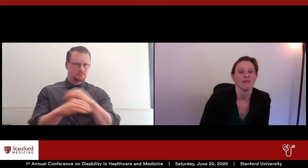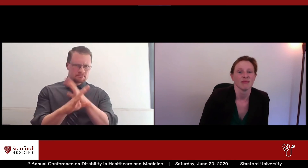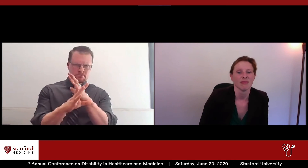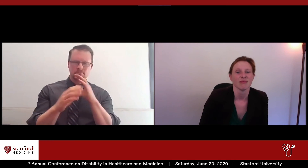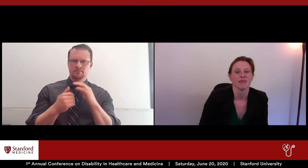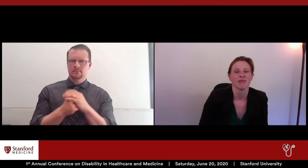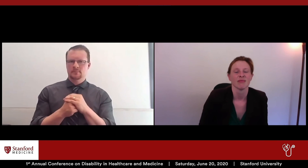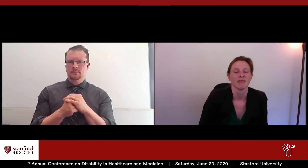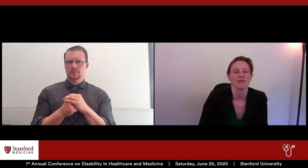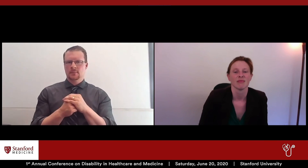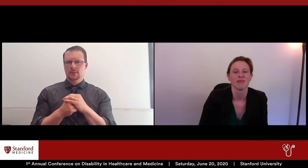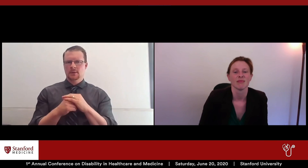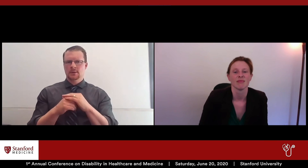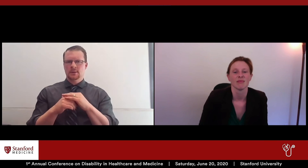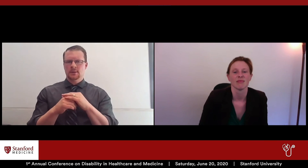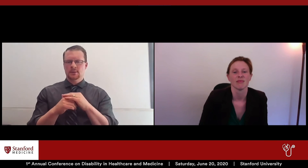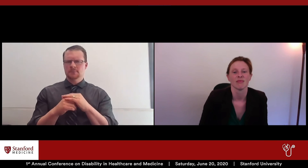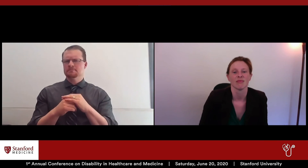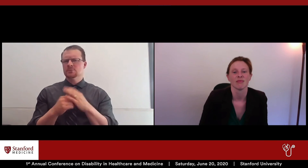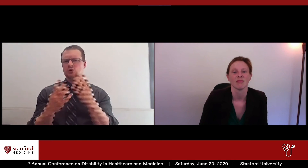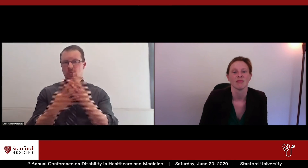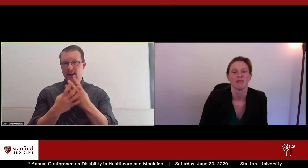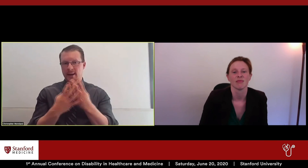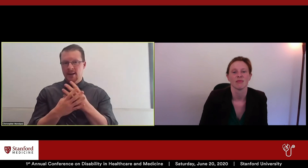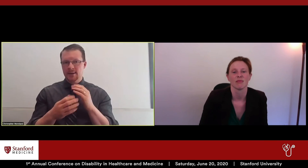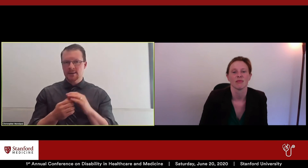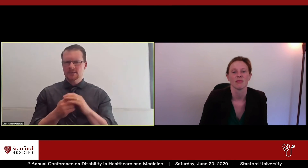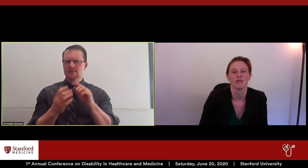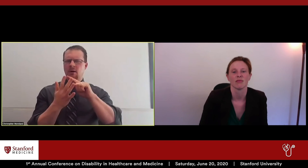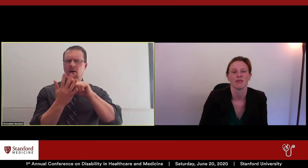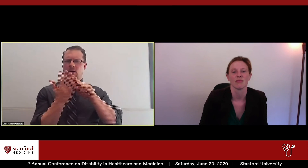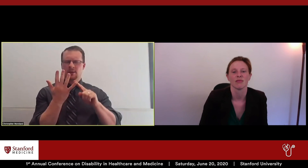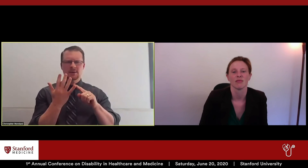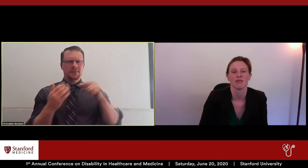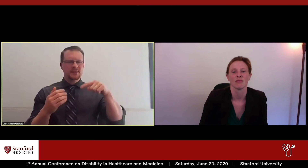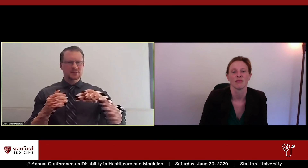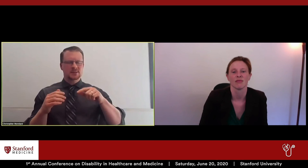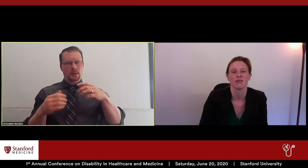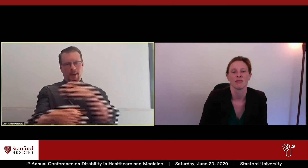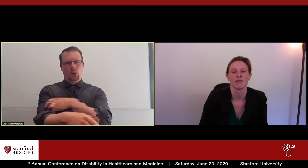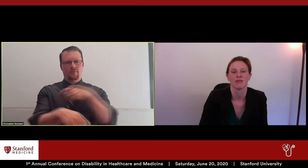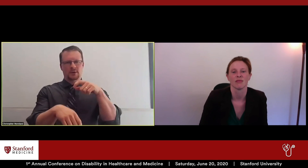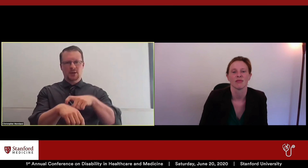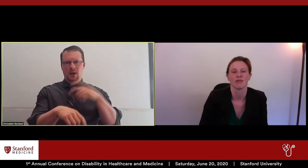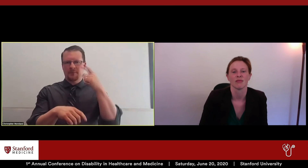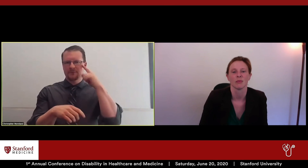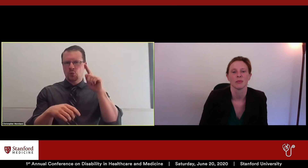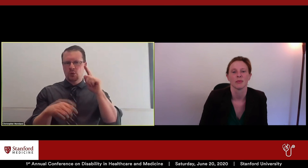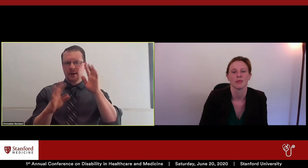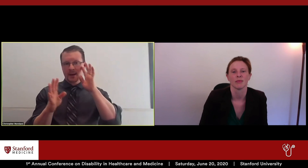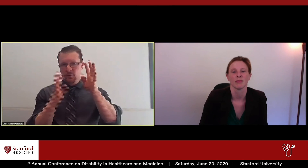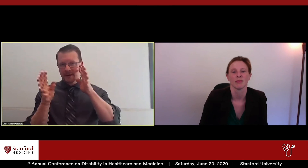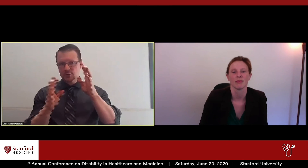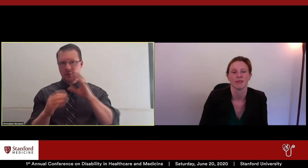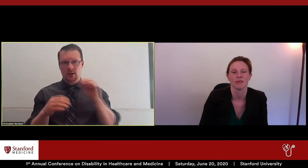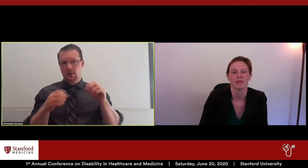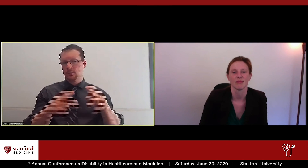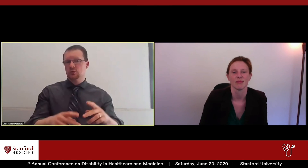after discharge-- - We have videos Telehealth. Doing video Telehealth visits, doing screening. So this is a very powerful time